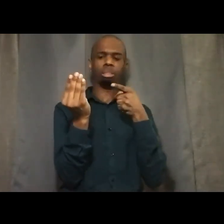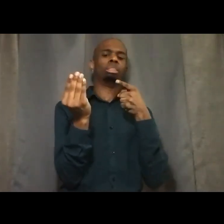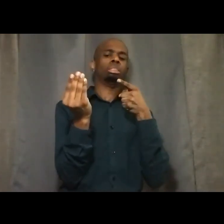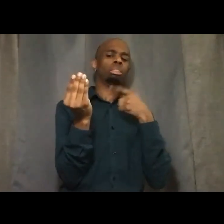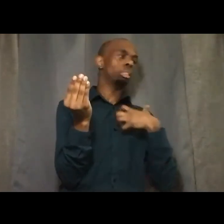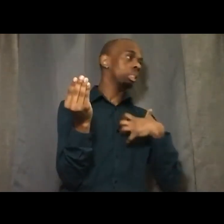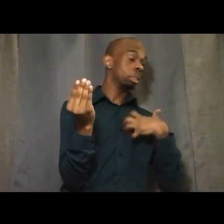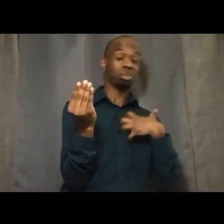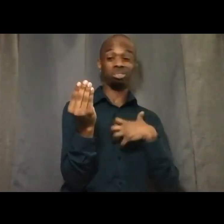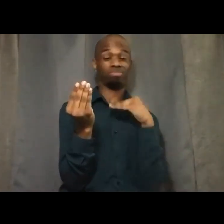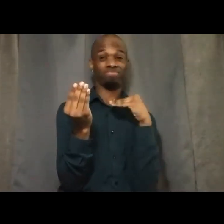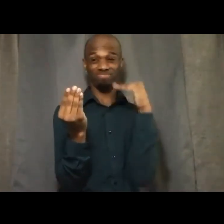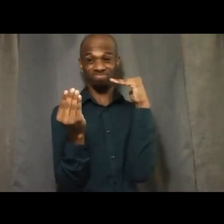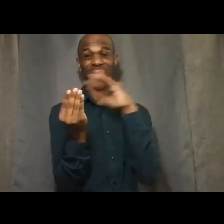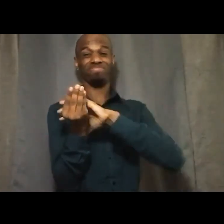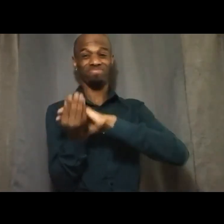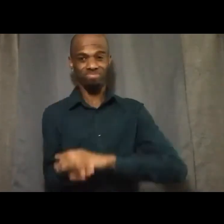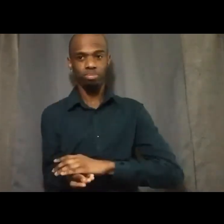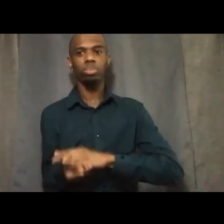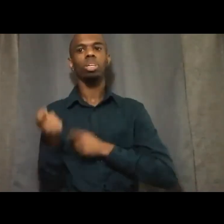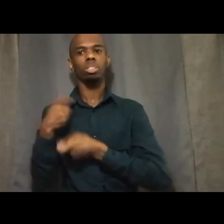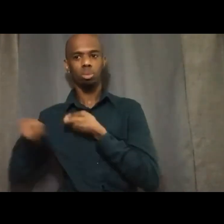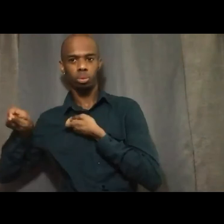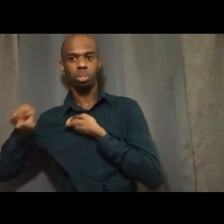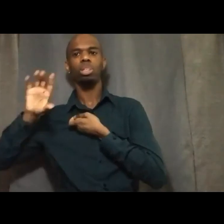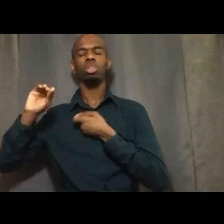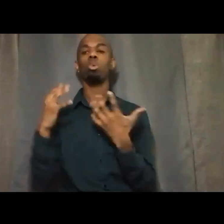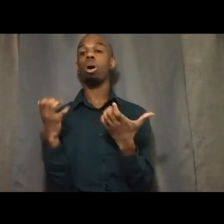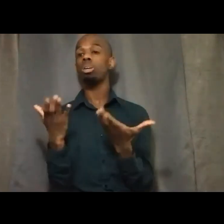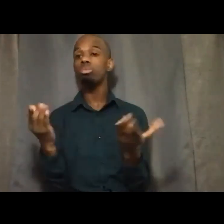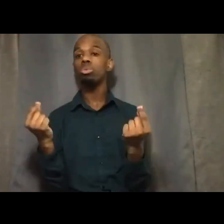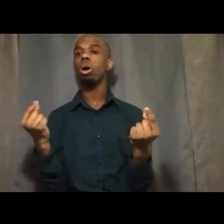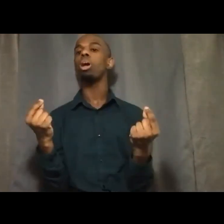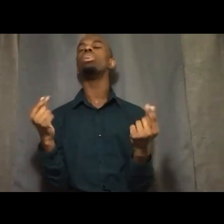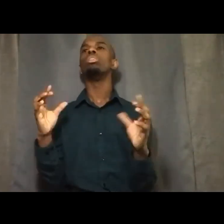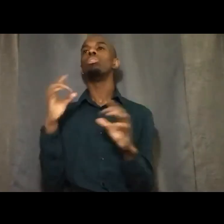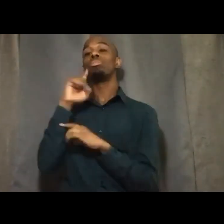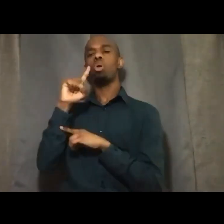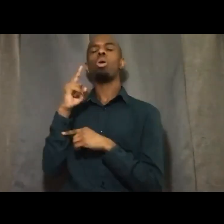So I want you to spend the next week looking at spaces of contradiction